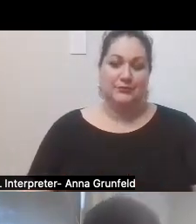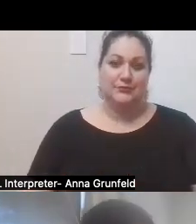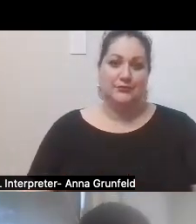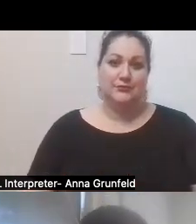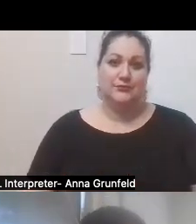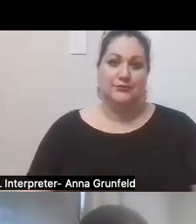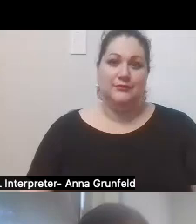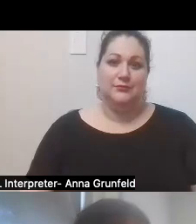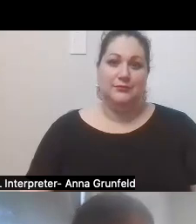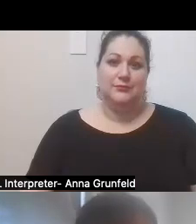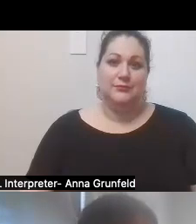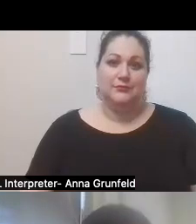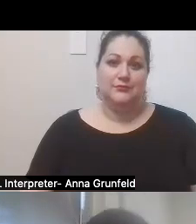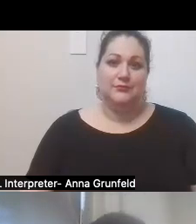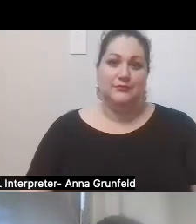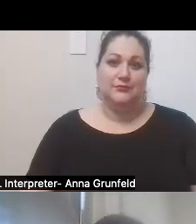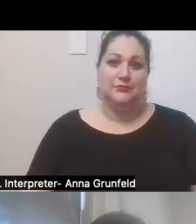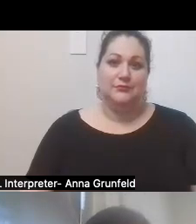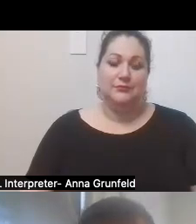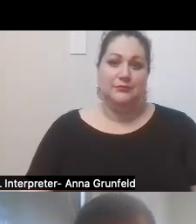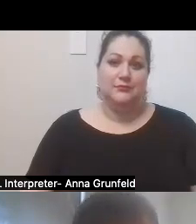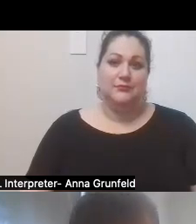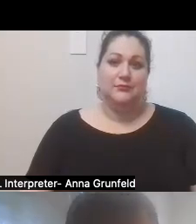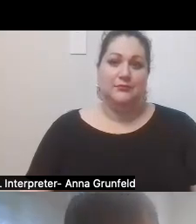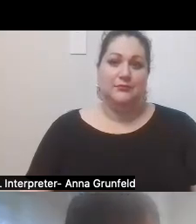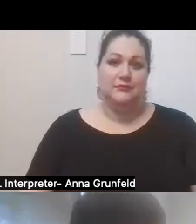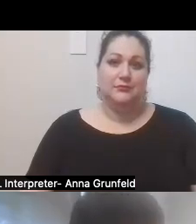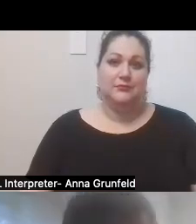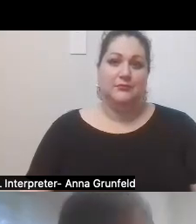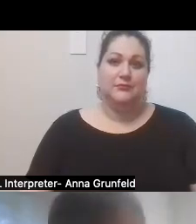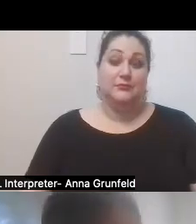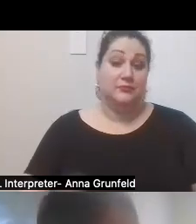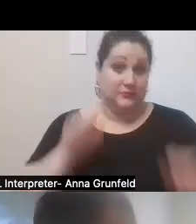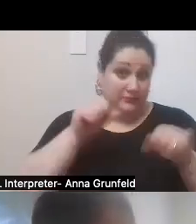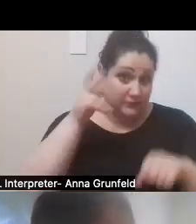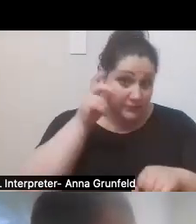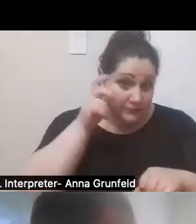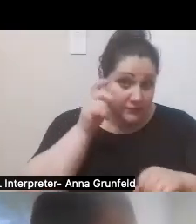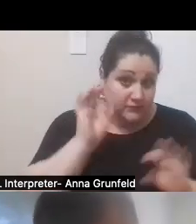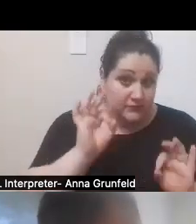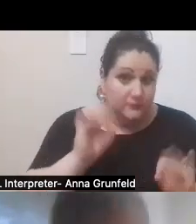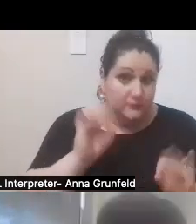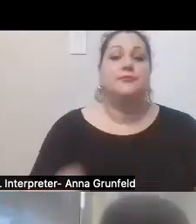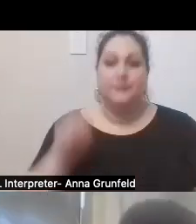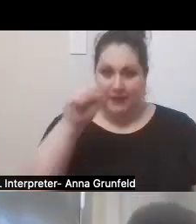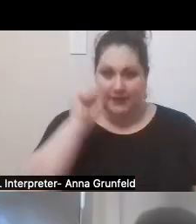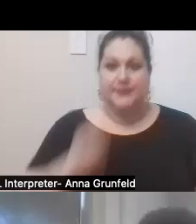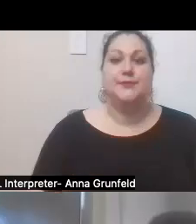Uh, Jimmy, great. Are you able to hear me? Yes. Okay, thank you very much.